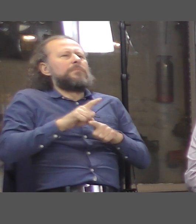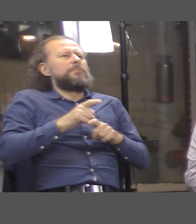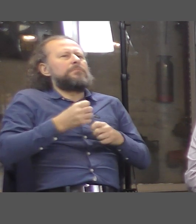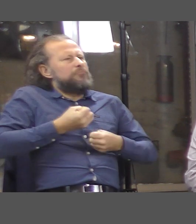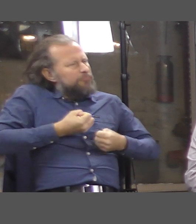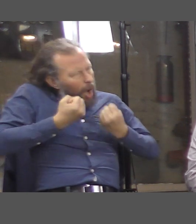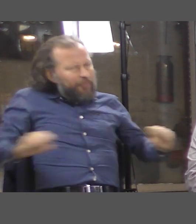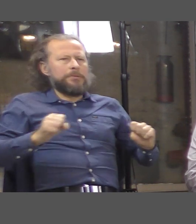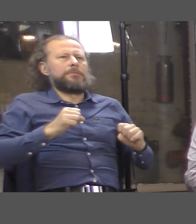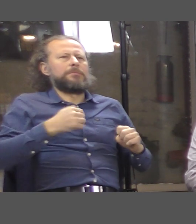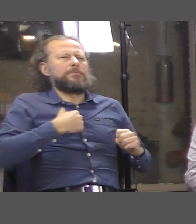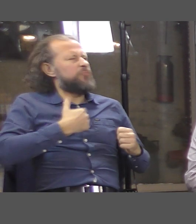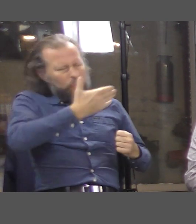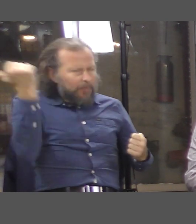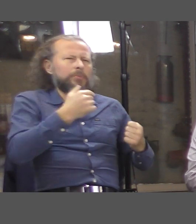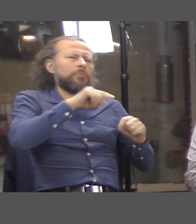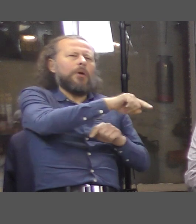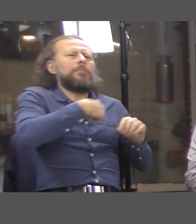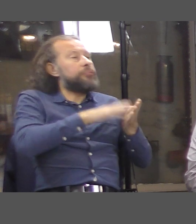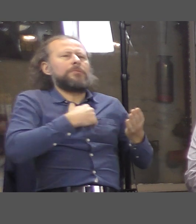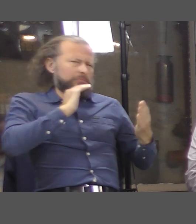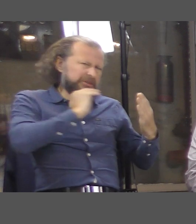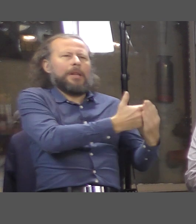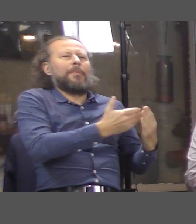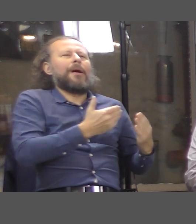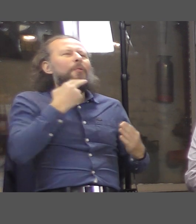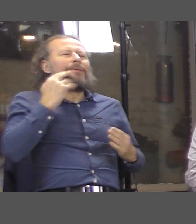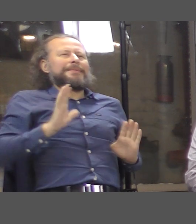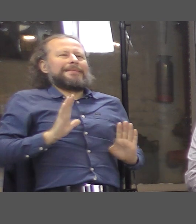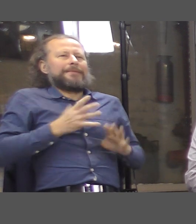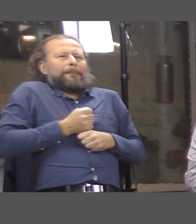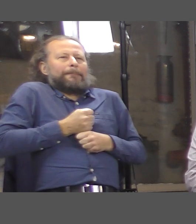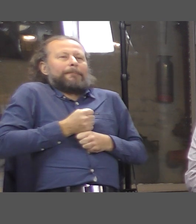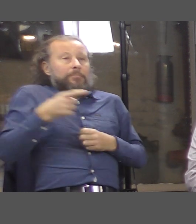I, for example, like I don't know, I admit it, and deaf people don't, they keep it in.